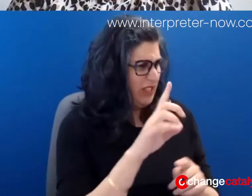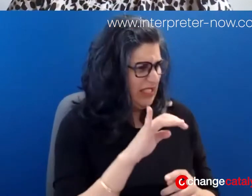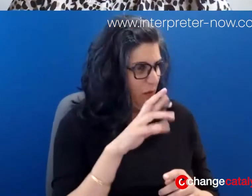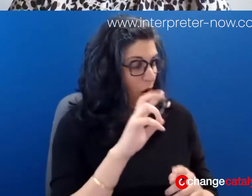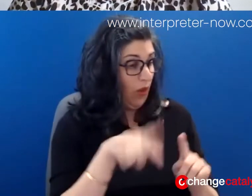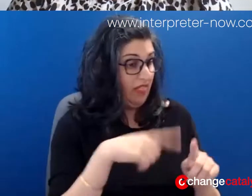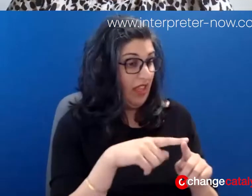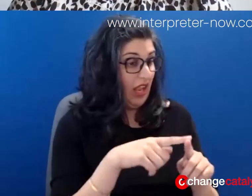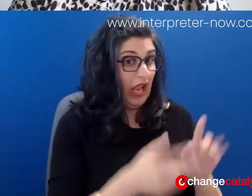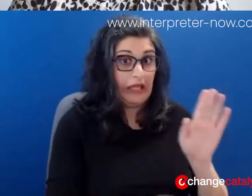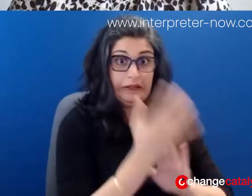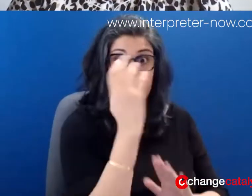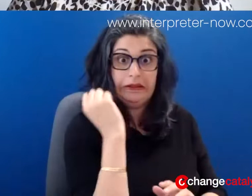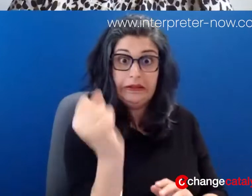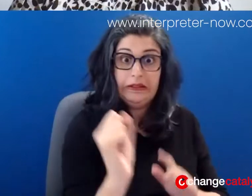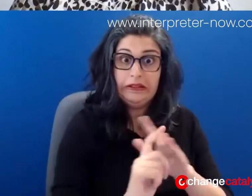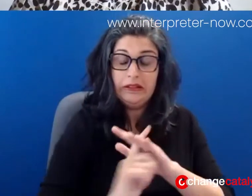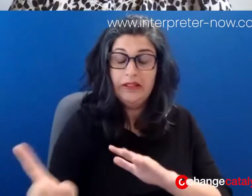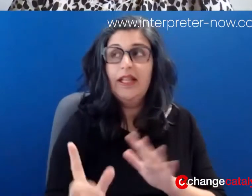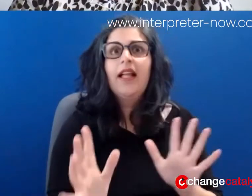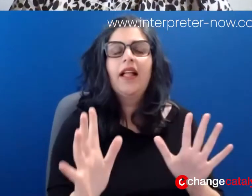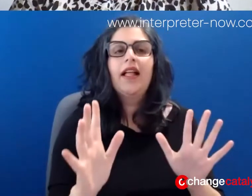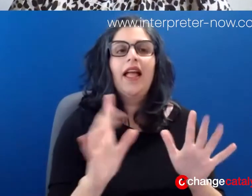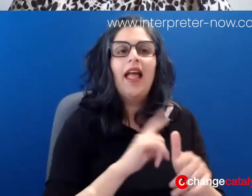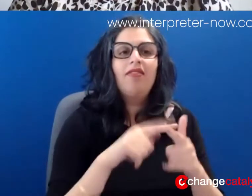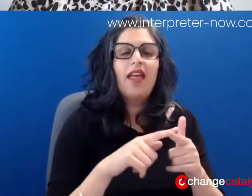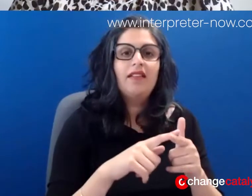Their bodies show them a way to downregulate from that stress state.